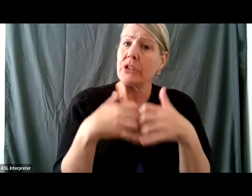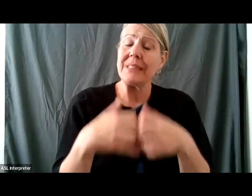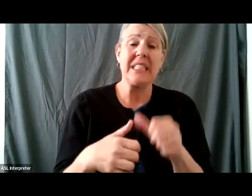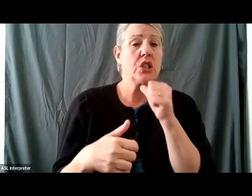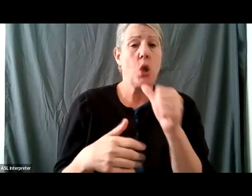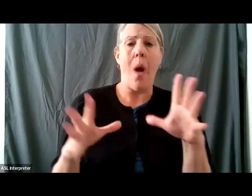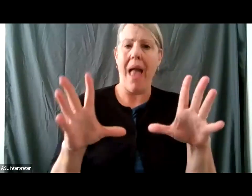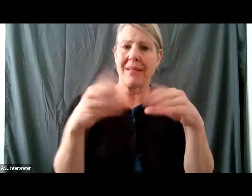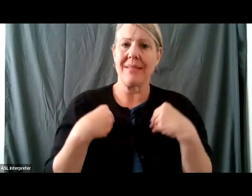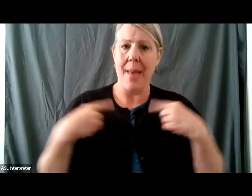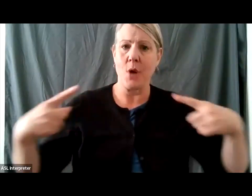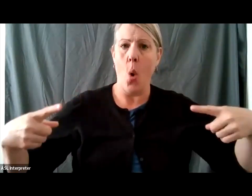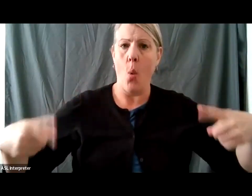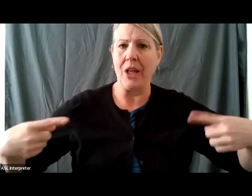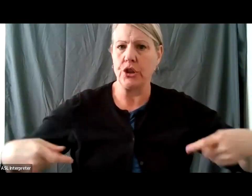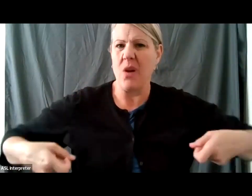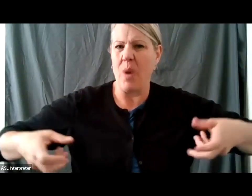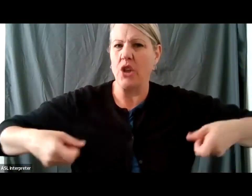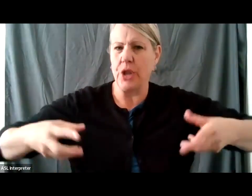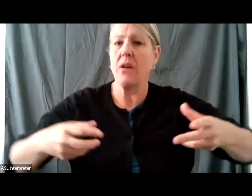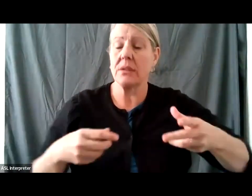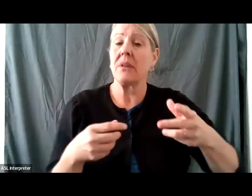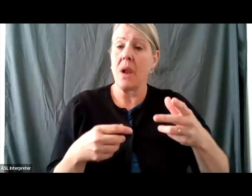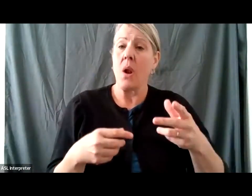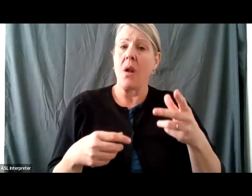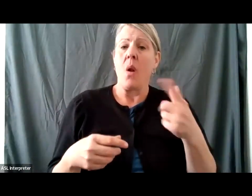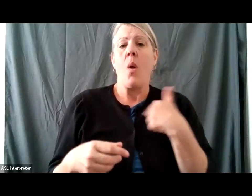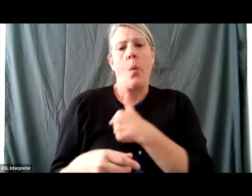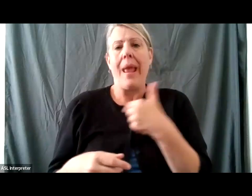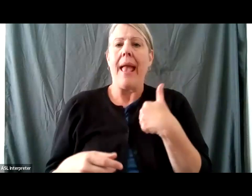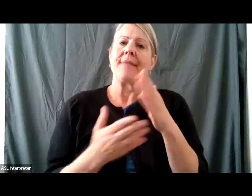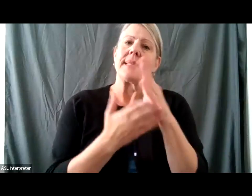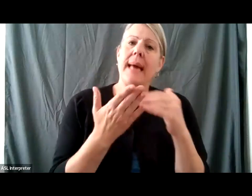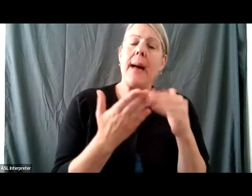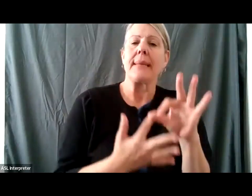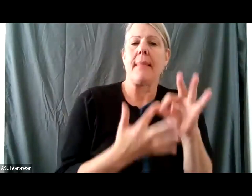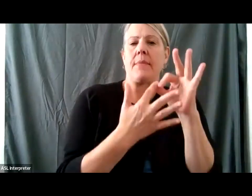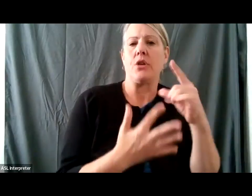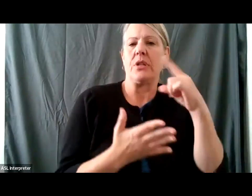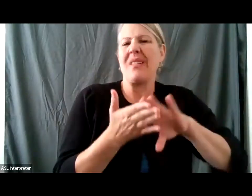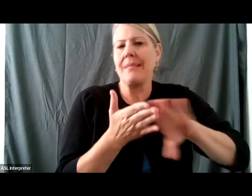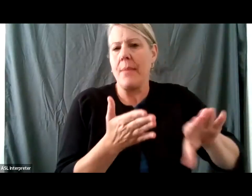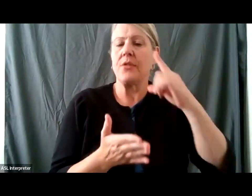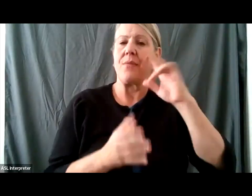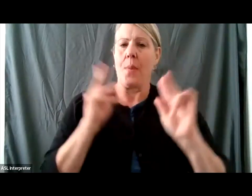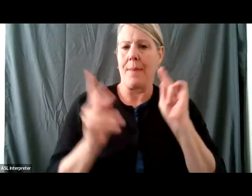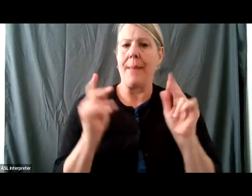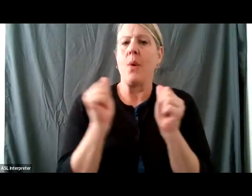There are issues here for people with mobility disabilities. Excuse me.